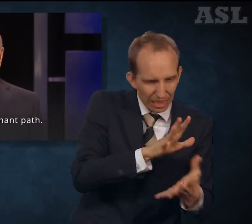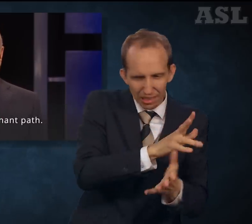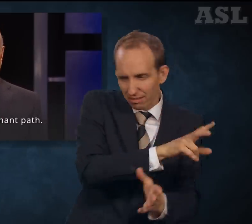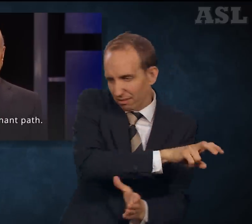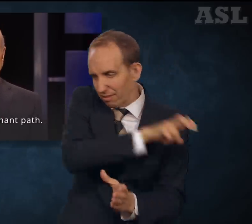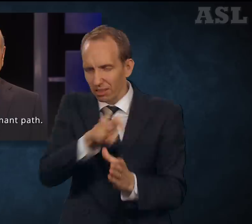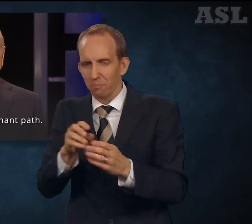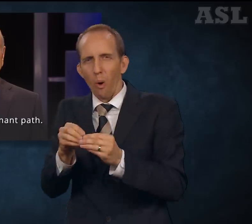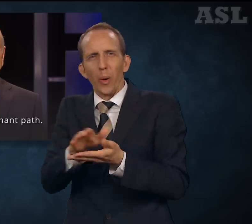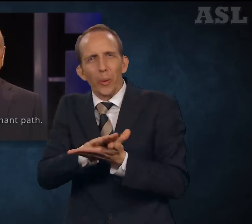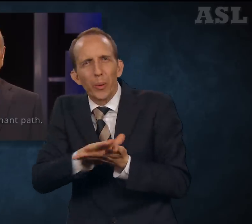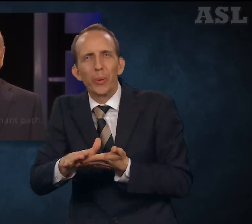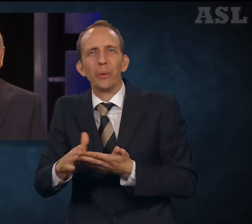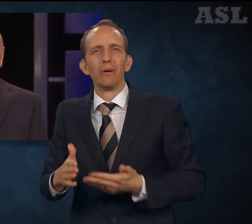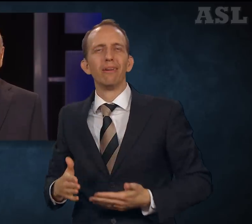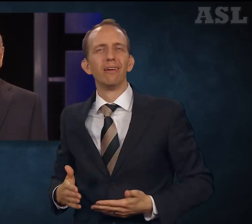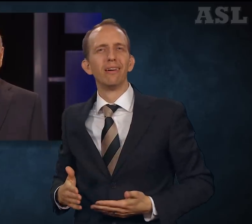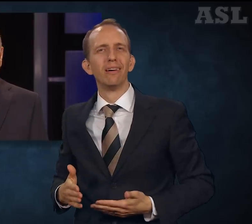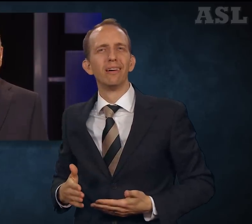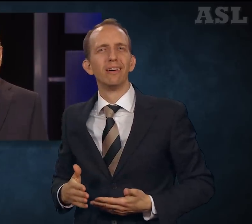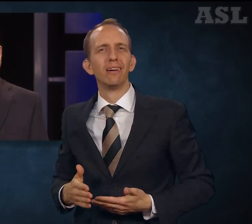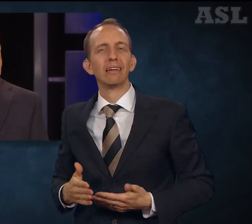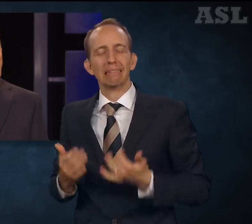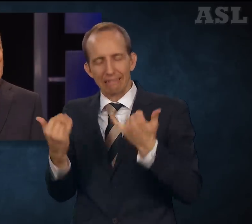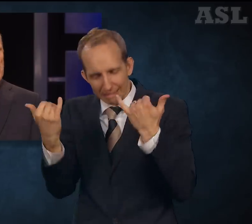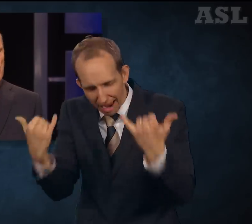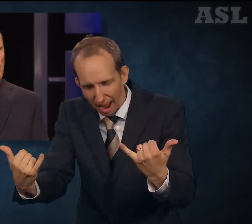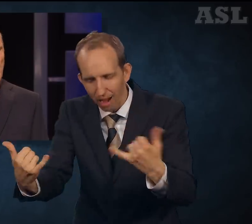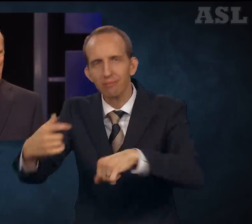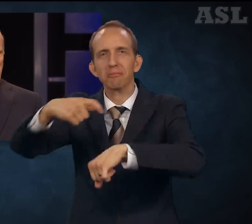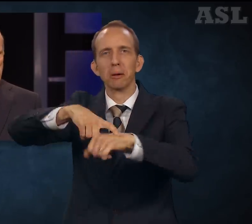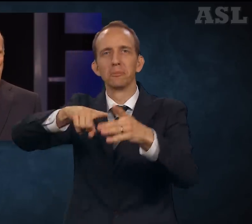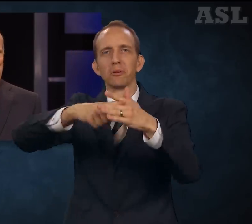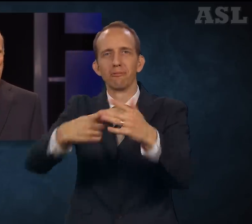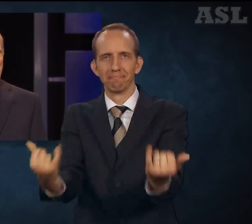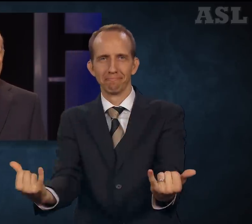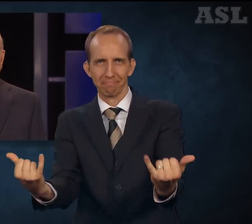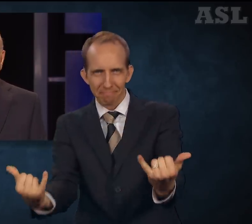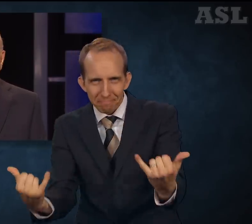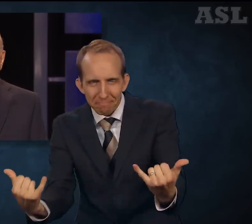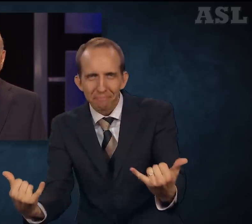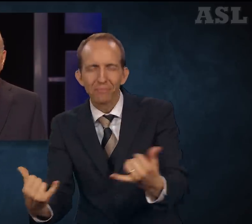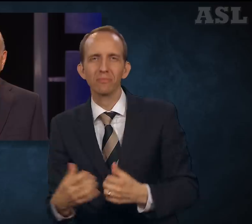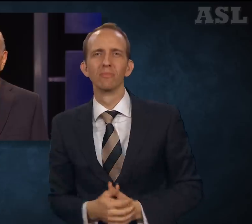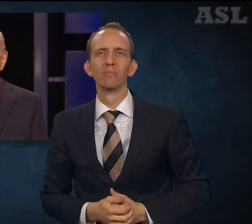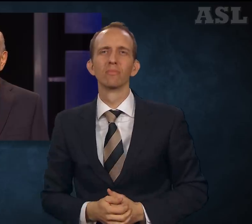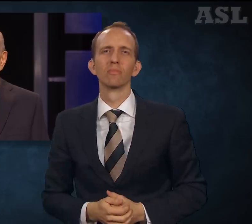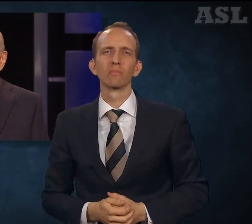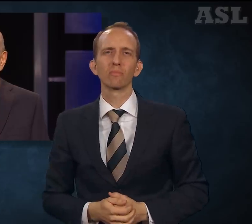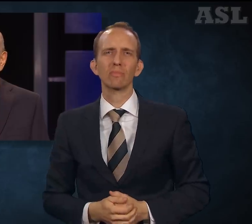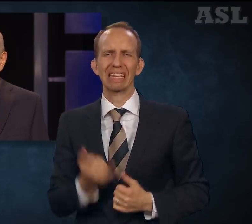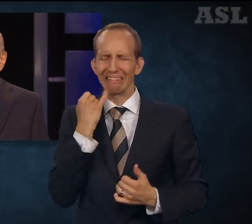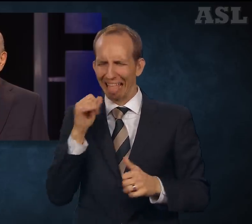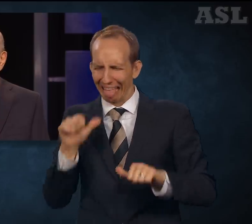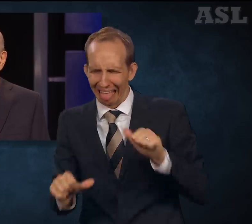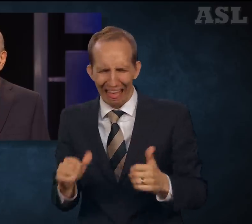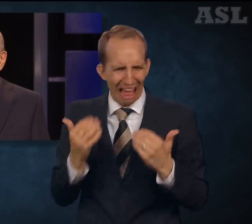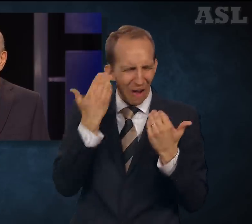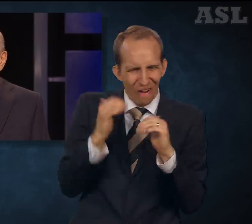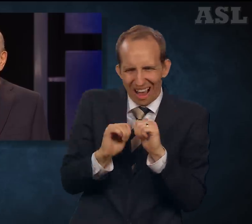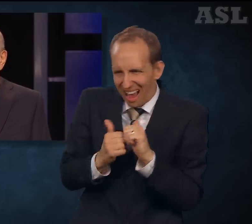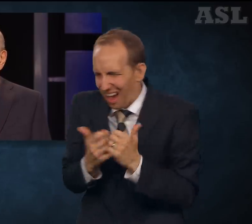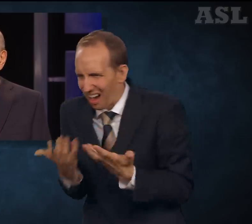TIME TO CHANGE.